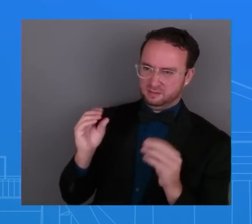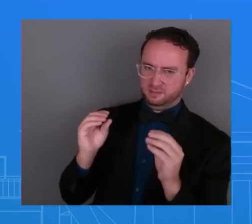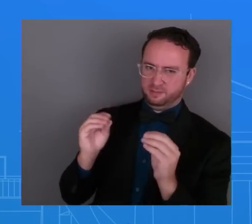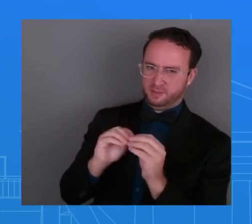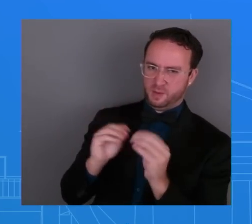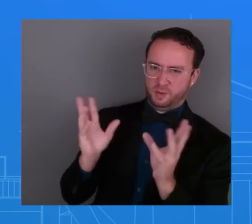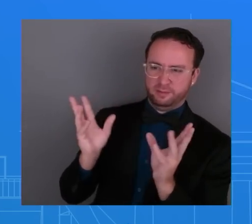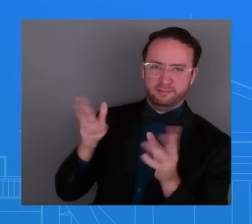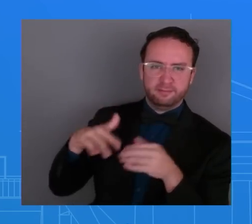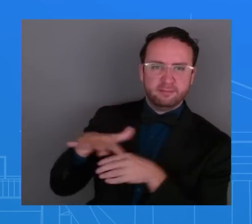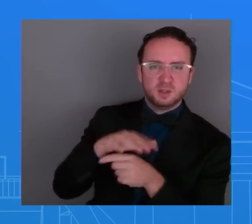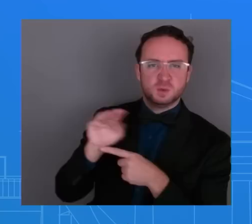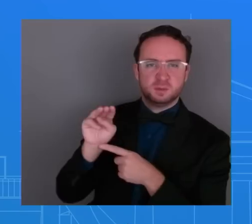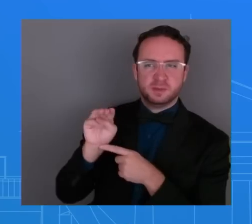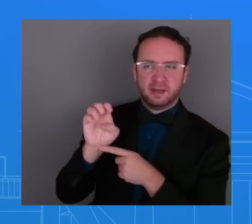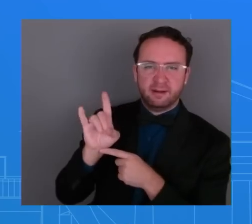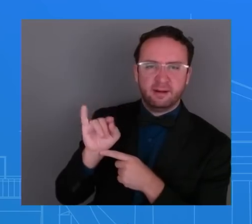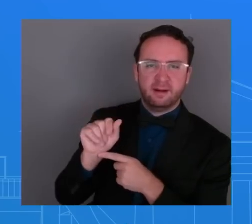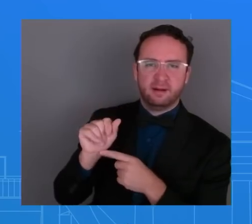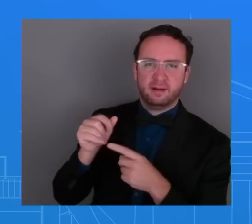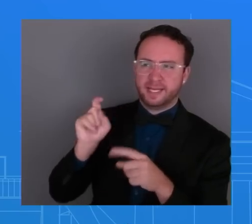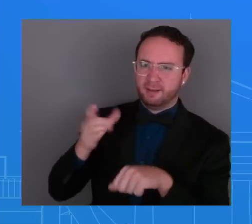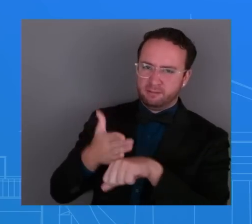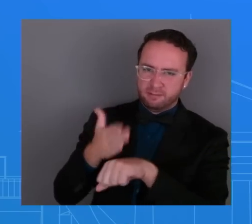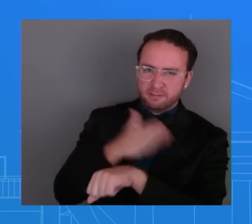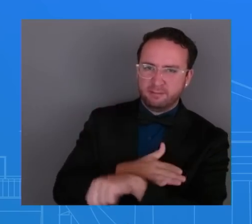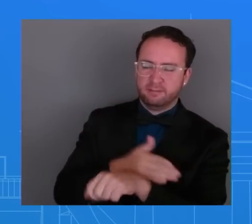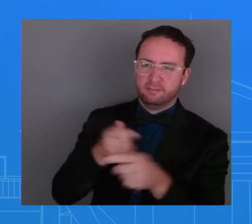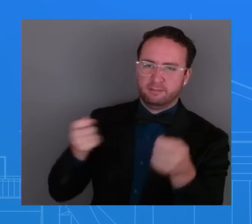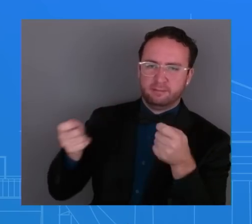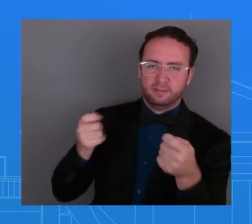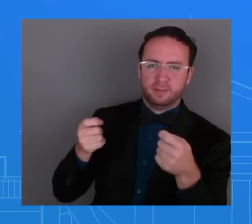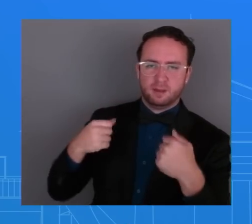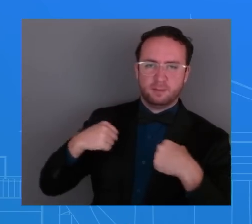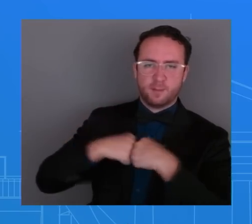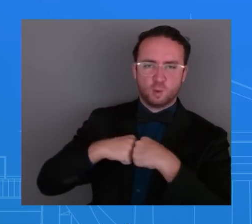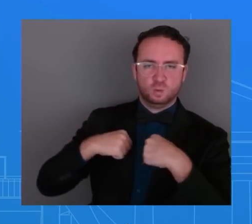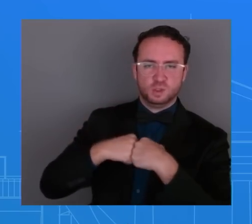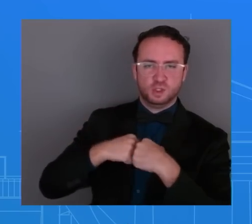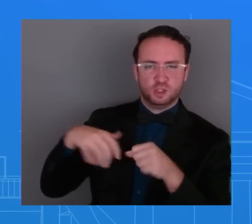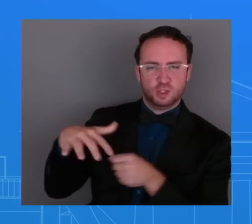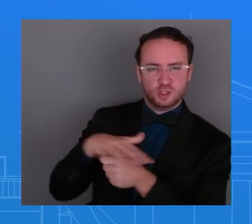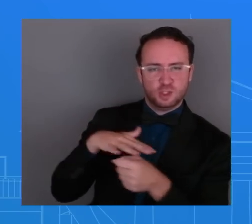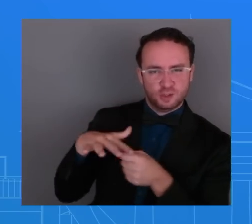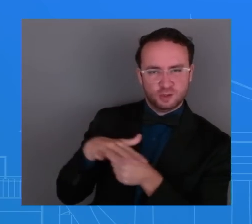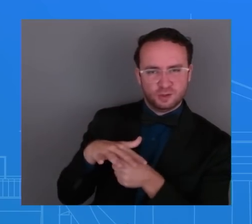You know who's getting in the way? Republicans in Congress. They're getting in the way. You know who else is getting in the way?